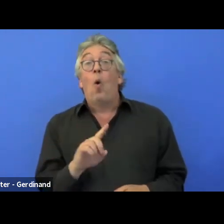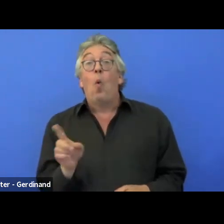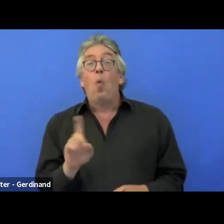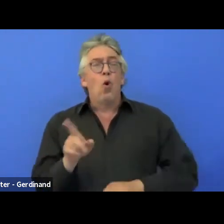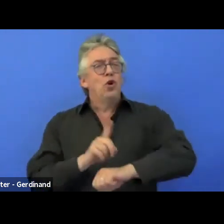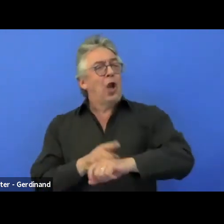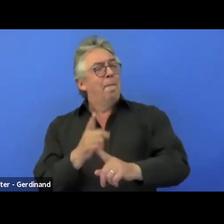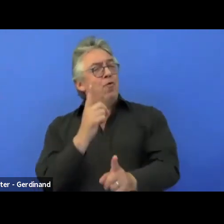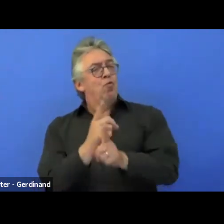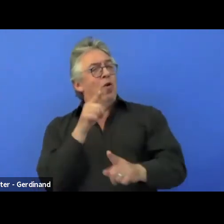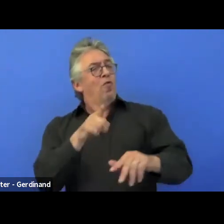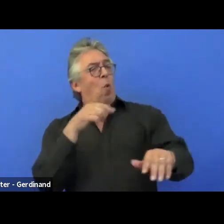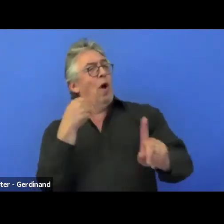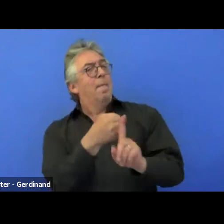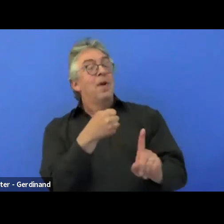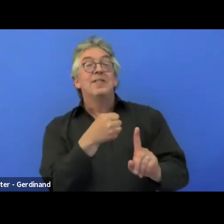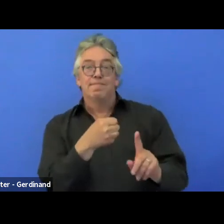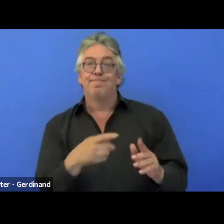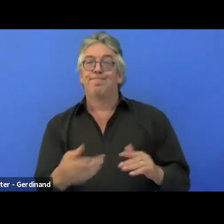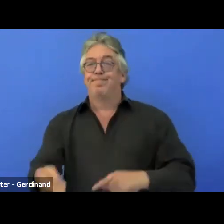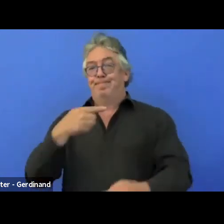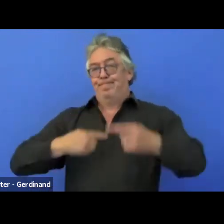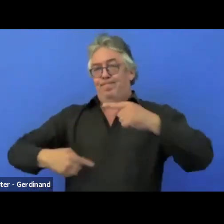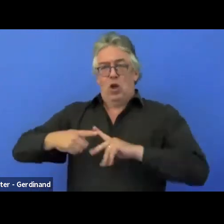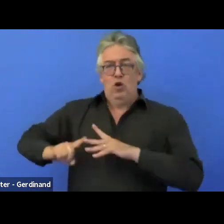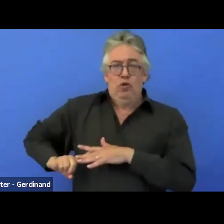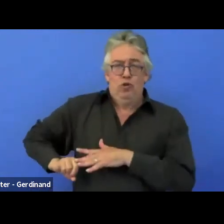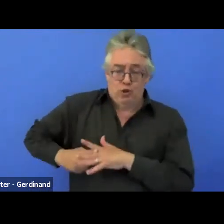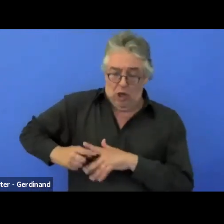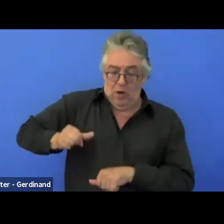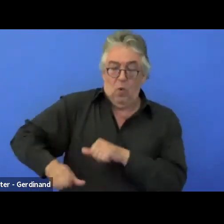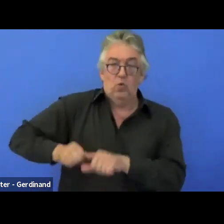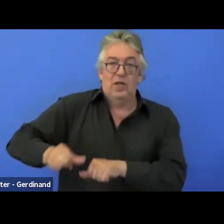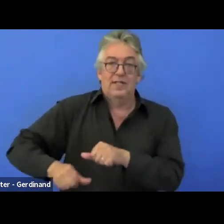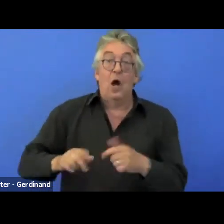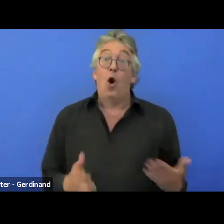it is at the beginning of the process. The proposal and acceptance of the drafting.